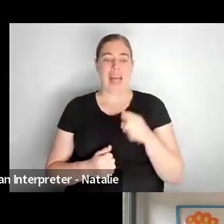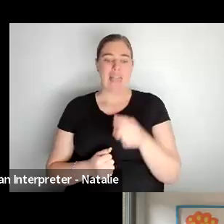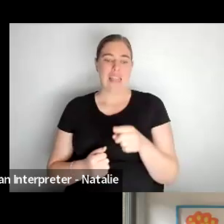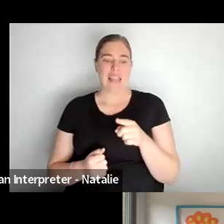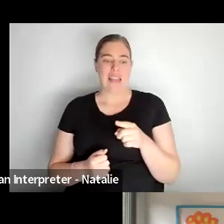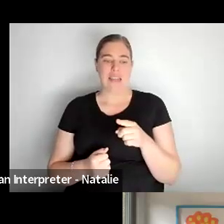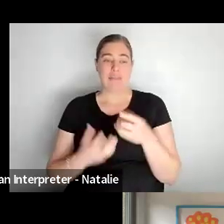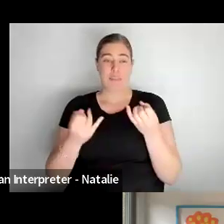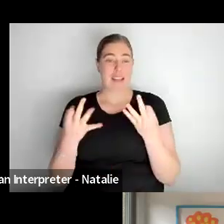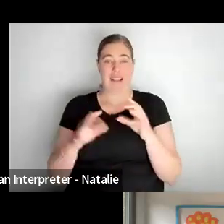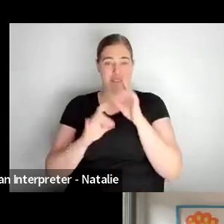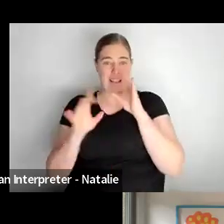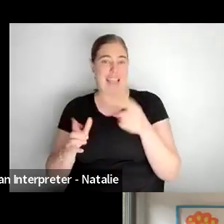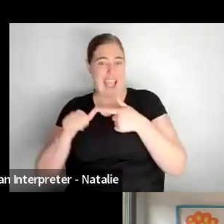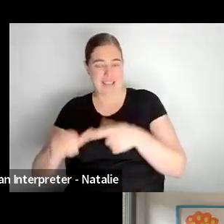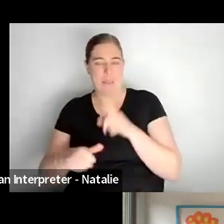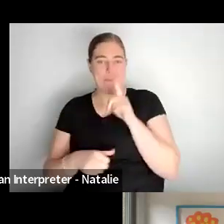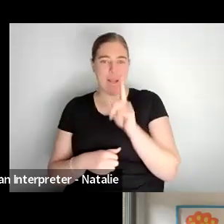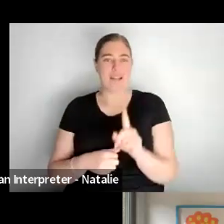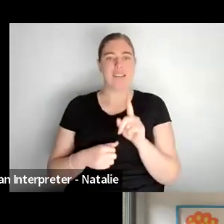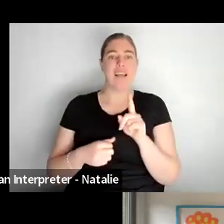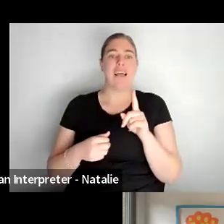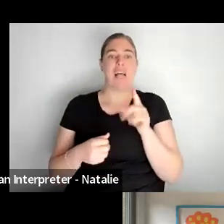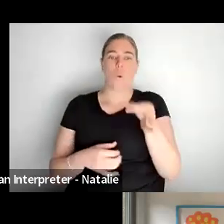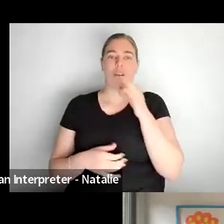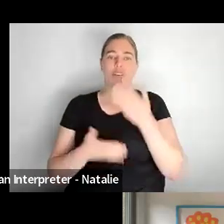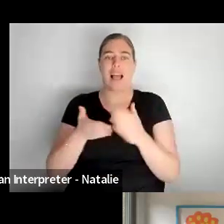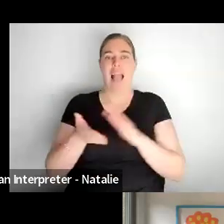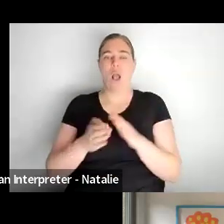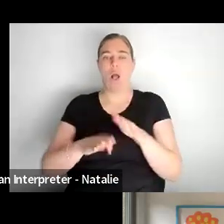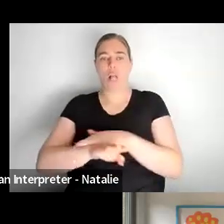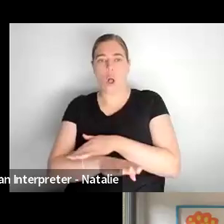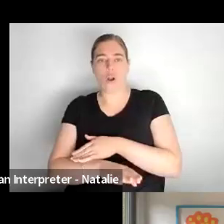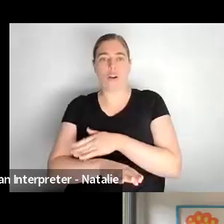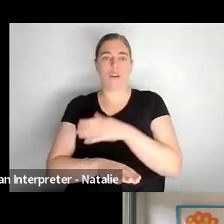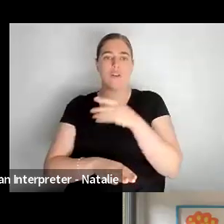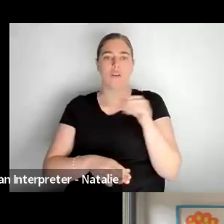but on average how long should it take you to complete the application... sorry,